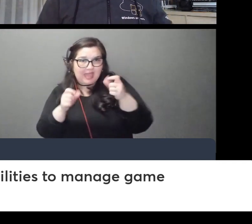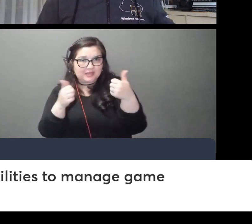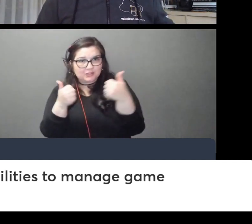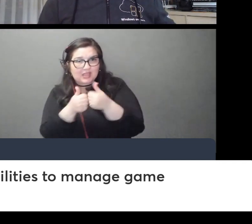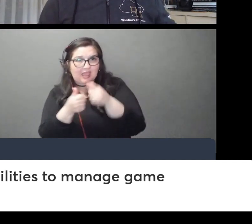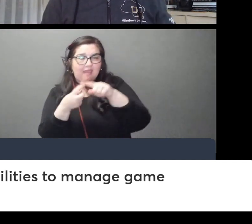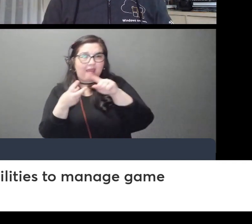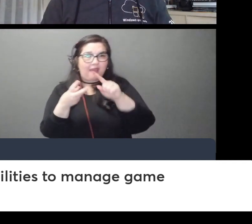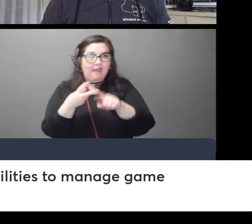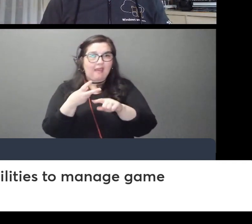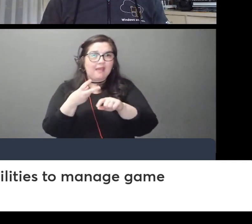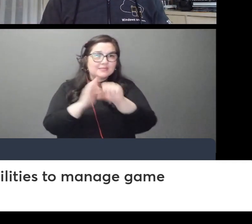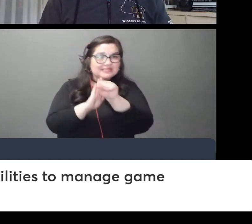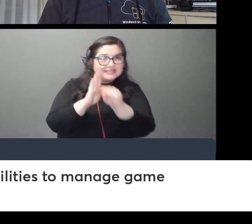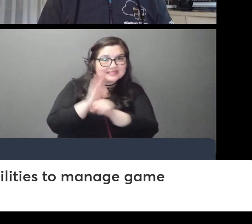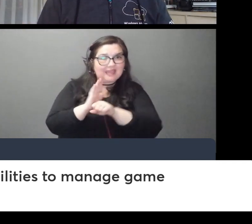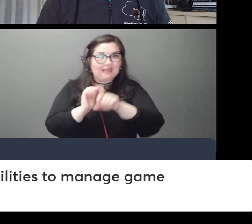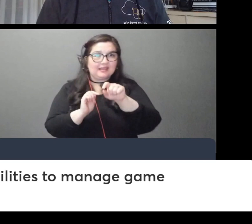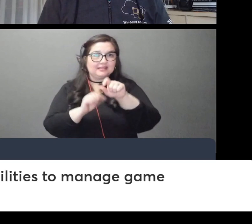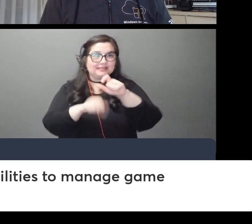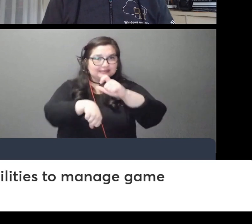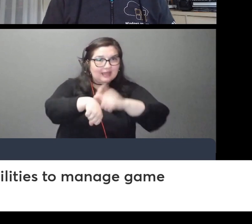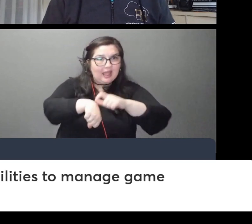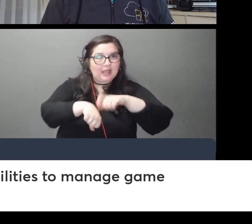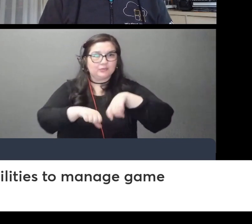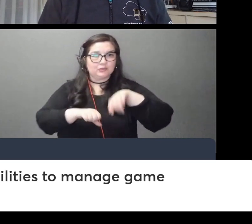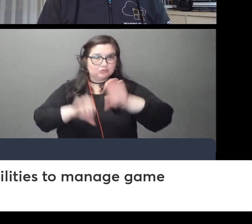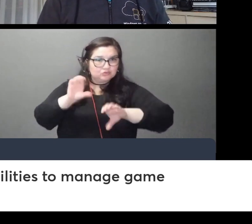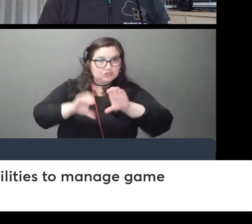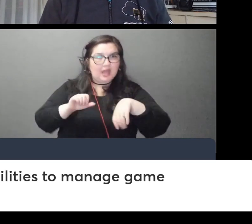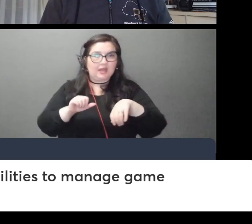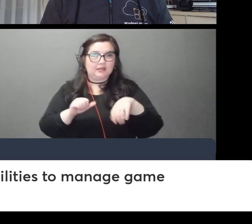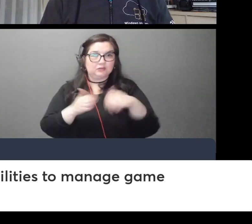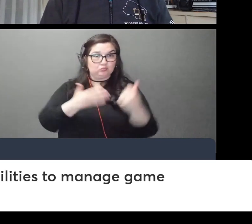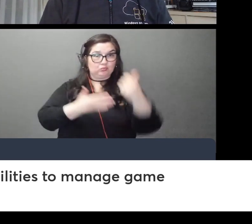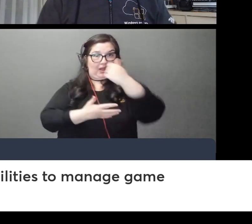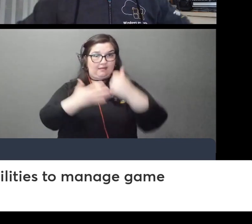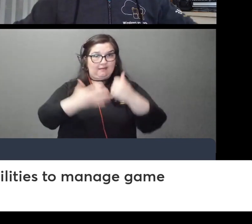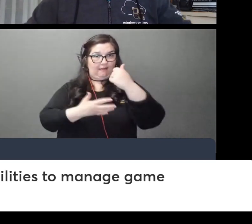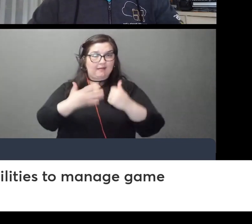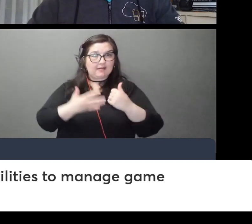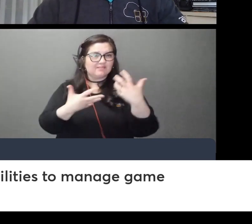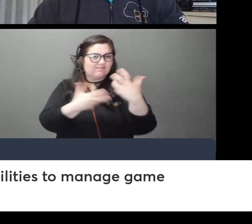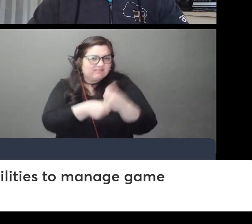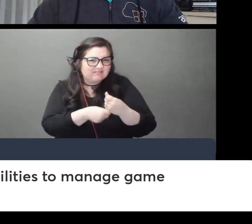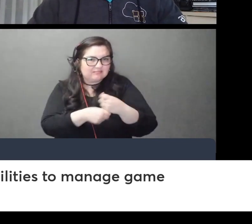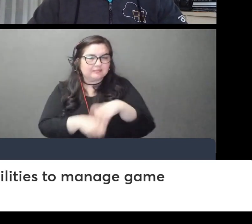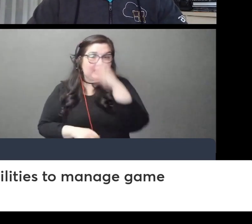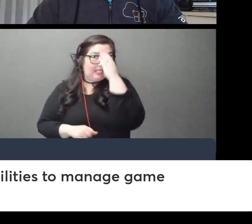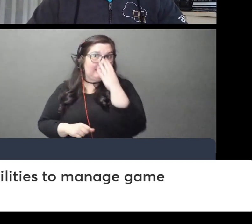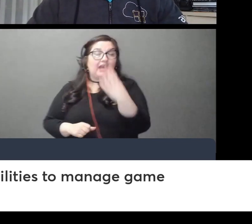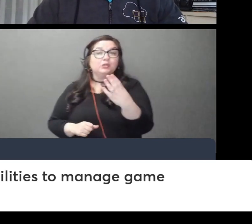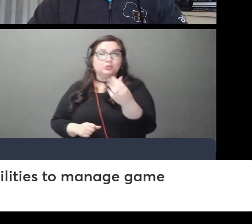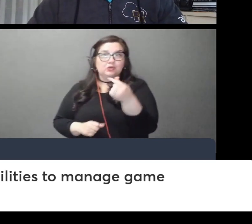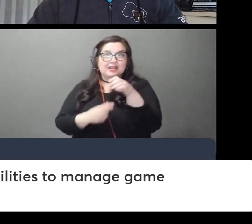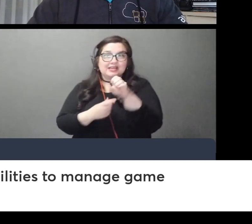in different questions, but let's consolidate it all. So currently for game state, we're using Dynamo.